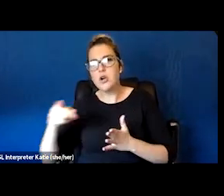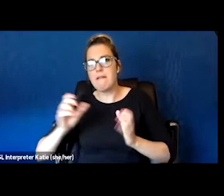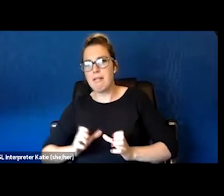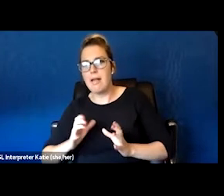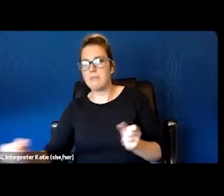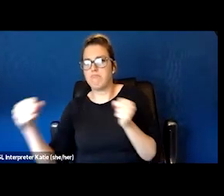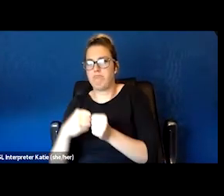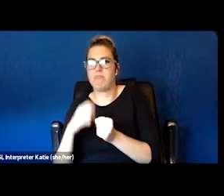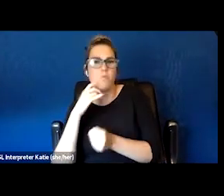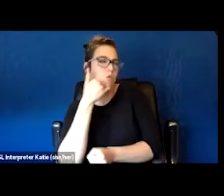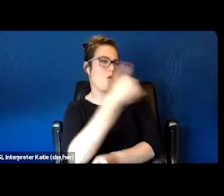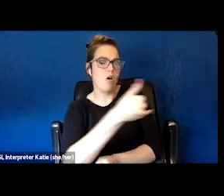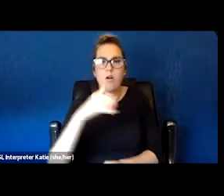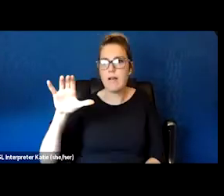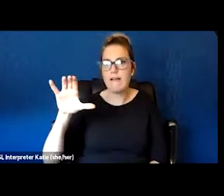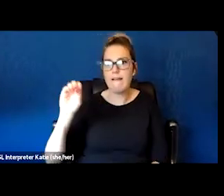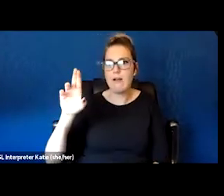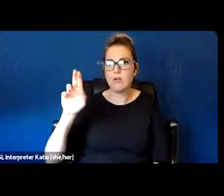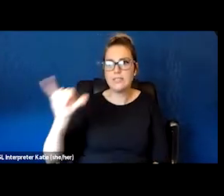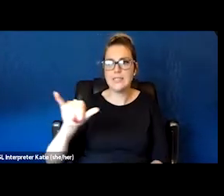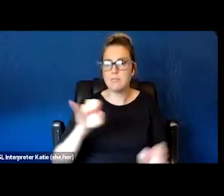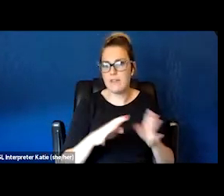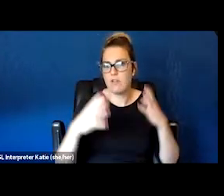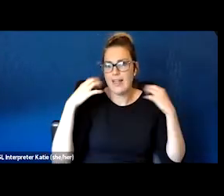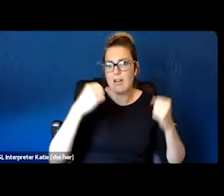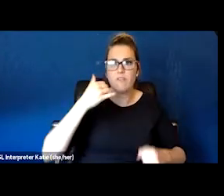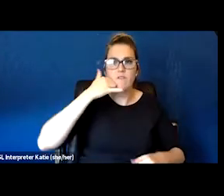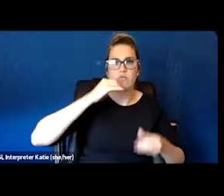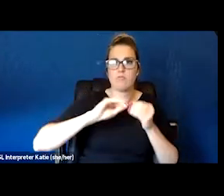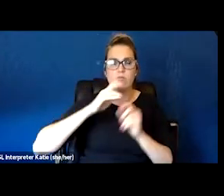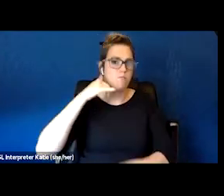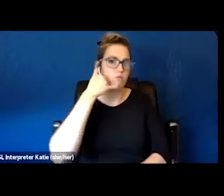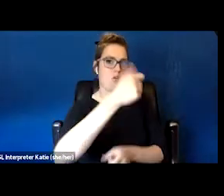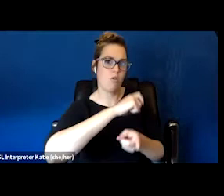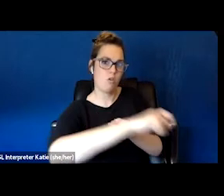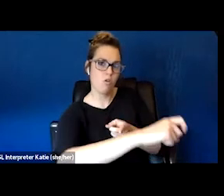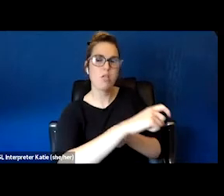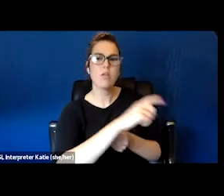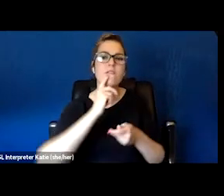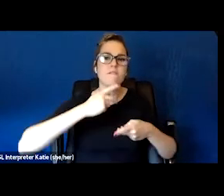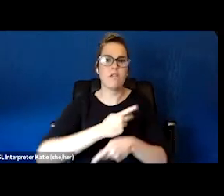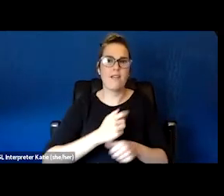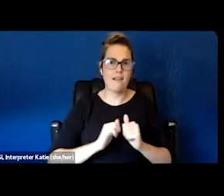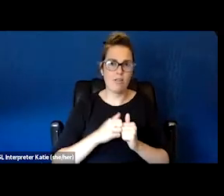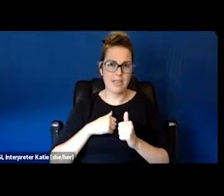of how to get connected. But again, we definitely wanna reiterate that we have our Behavioral Health providers